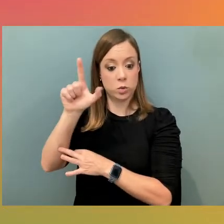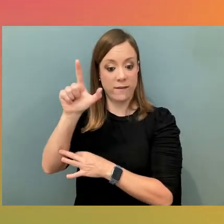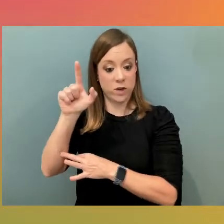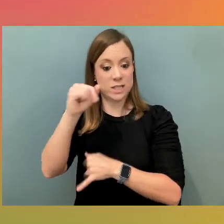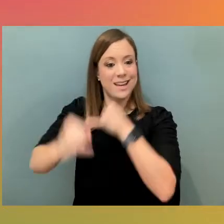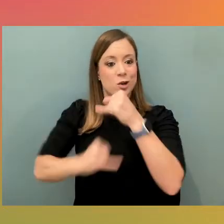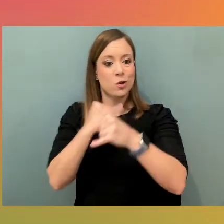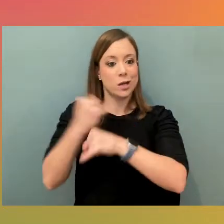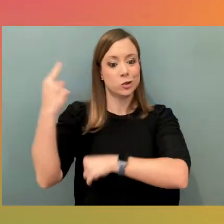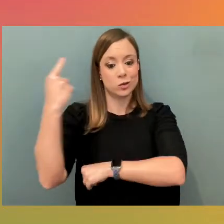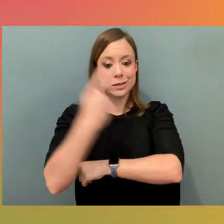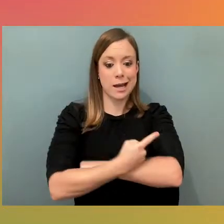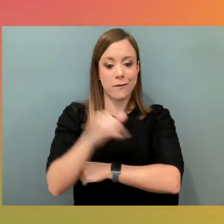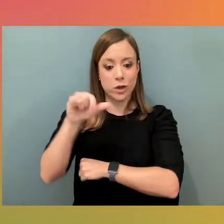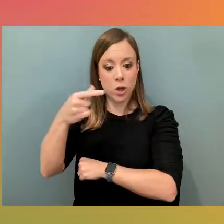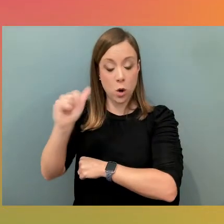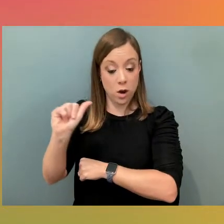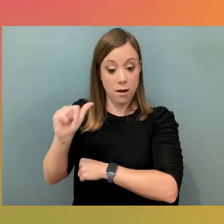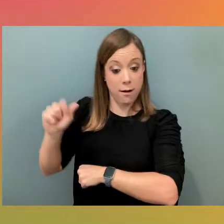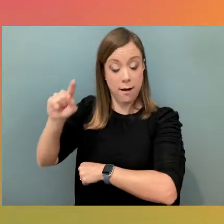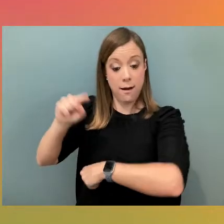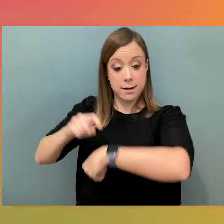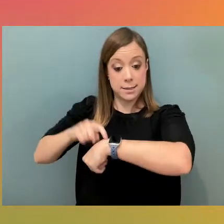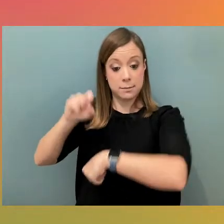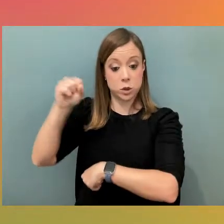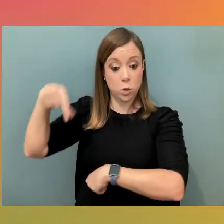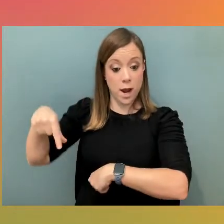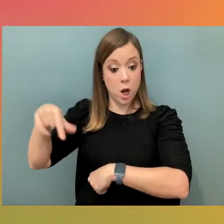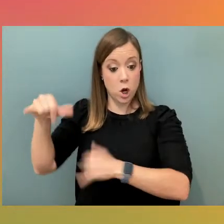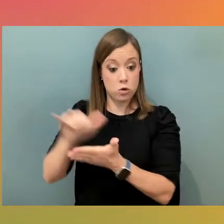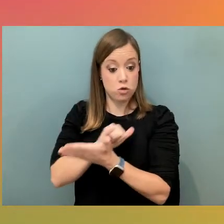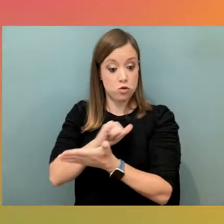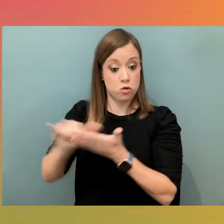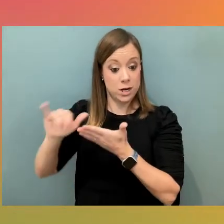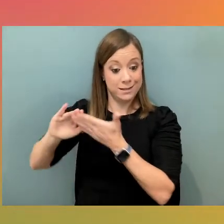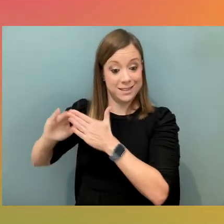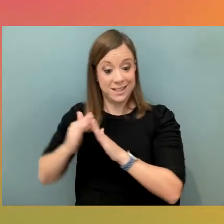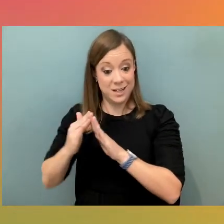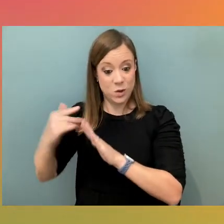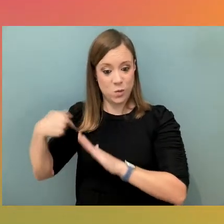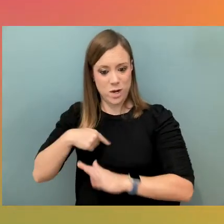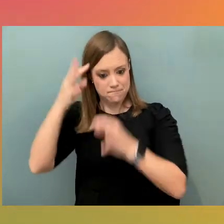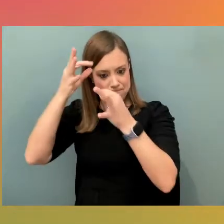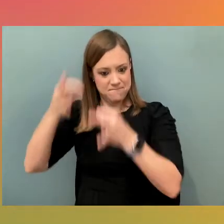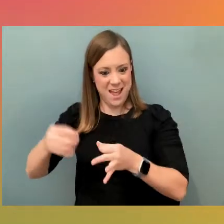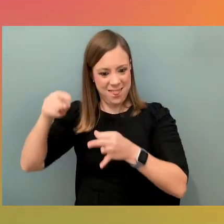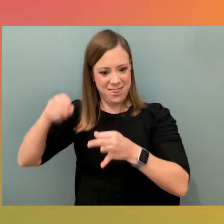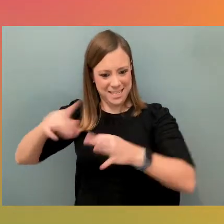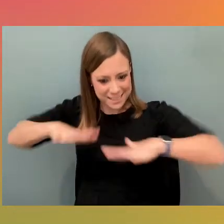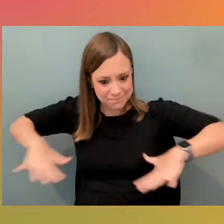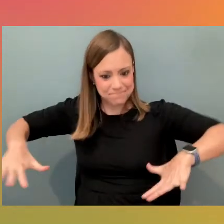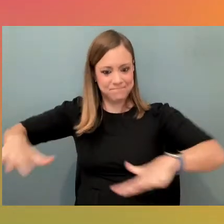TIMES SQUARE NEW YORK CITY LEADING OFFICIAL PUBLIC SITE FOR THE INTERNATIONAL DAY OF